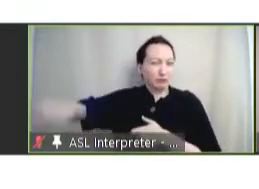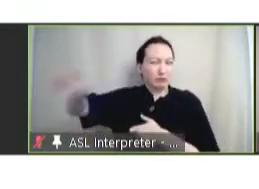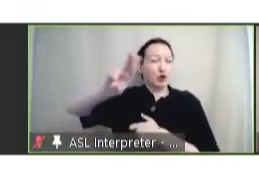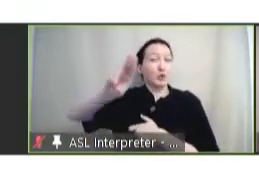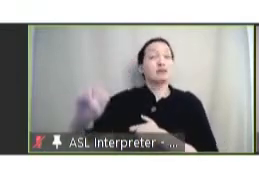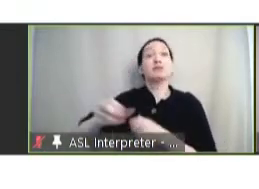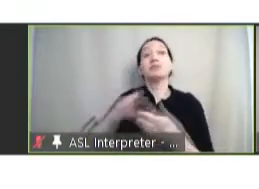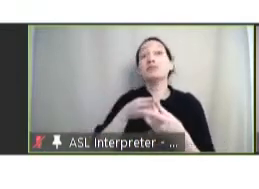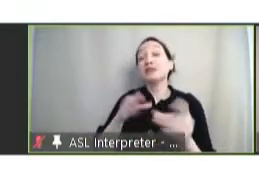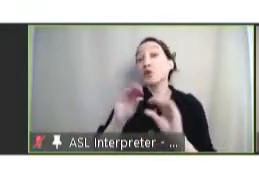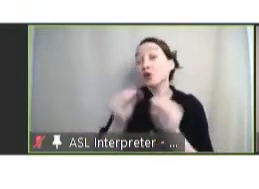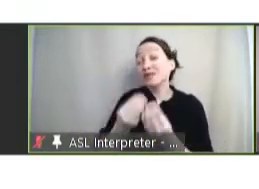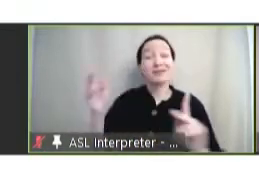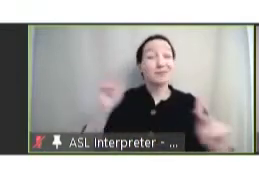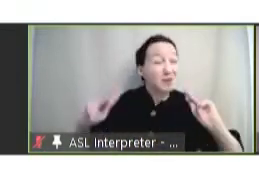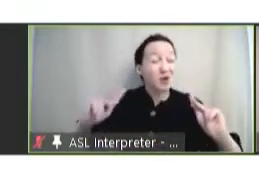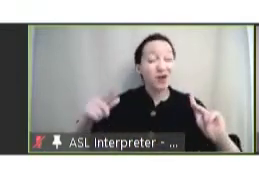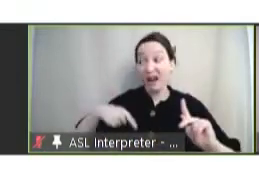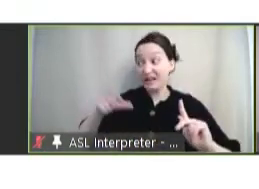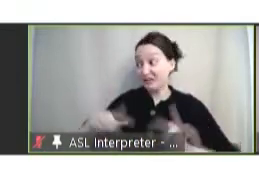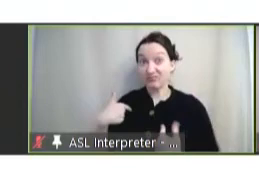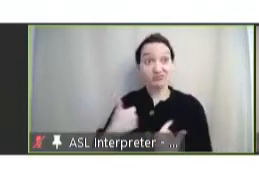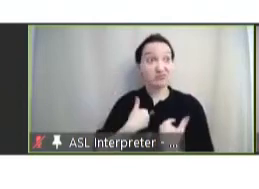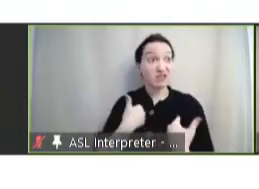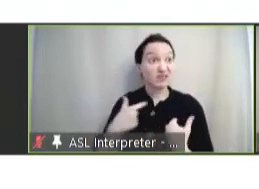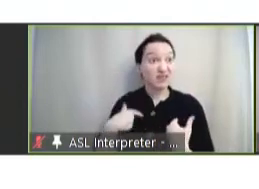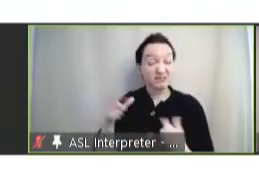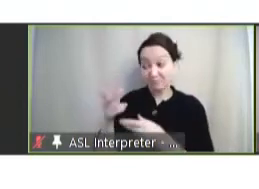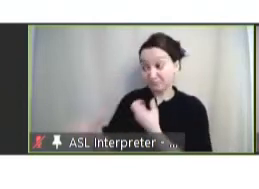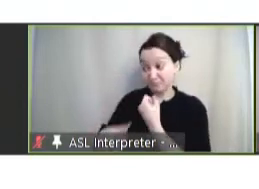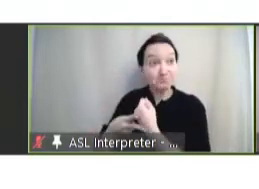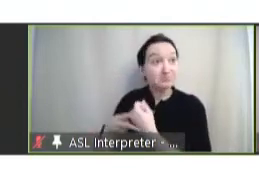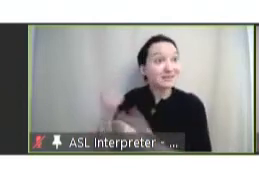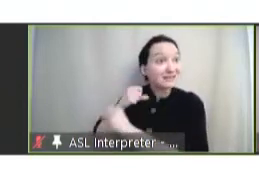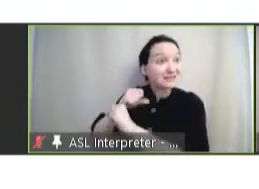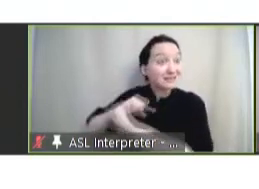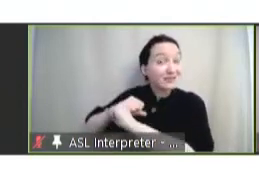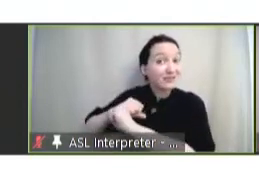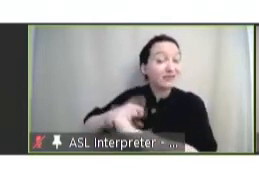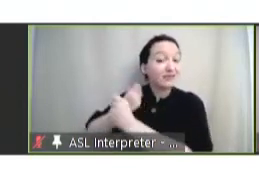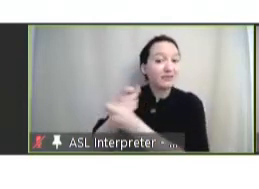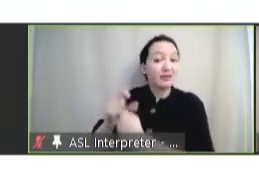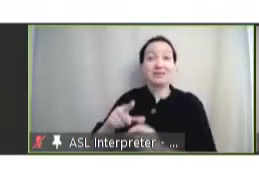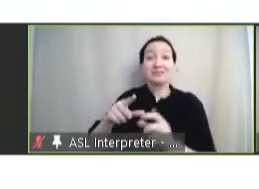with human beings that I need to keep safe. And we have been remote for almost 100 weeks.